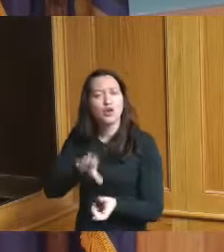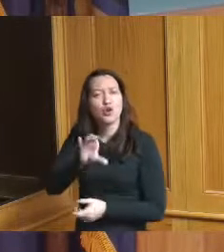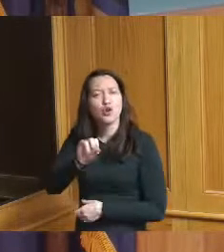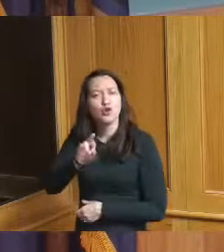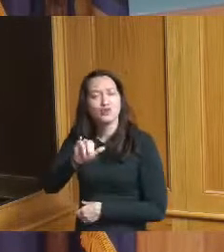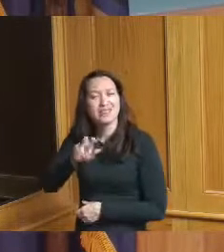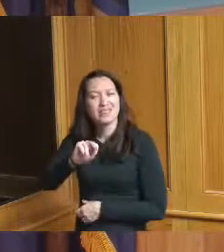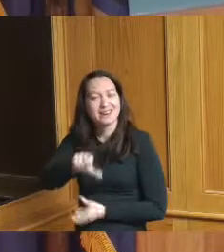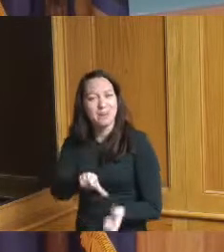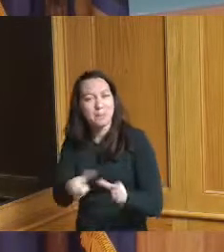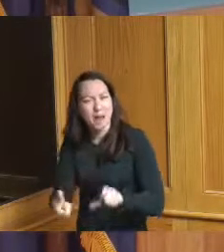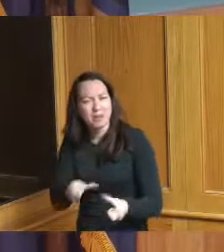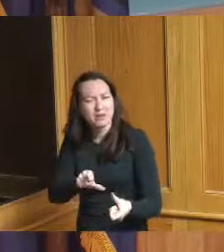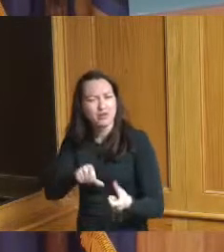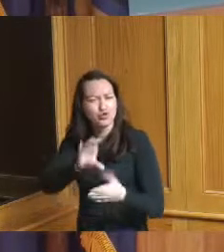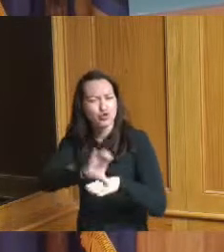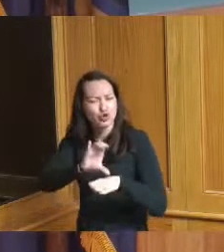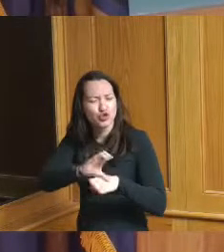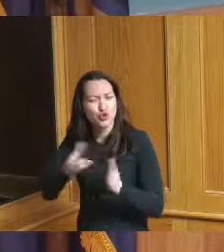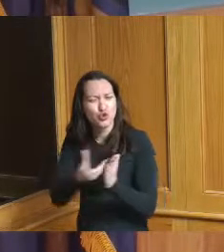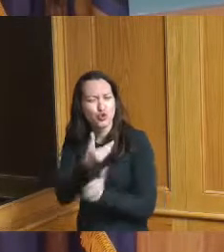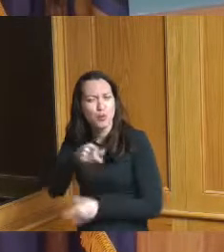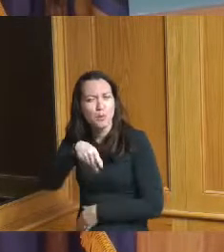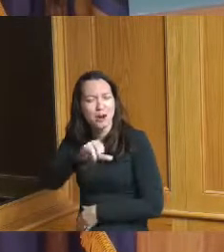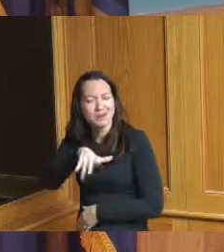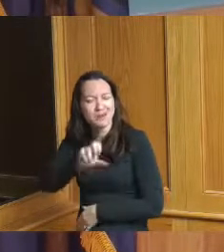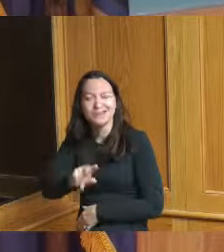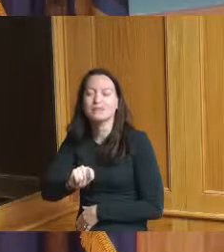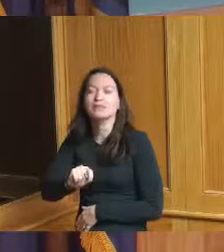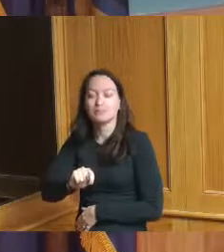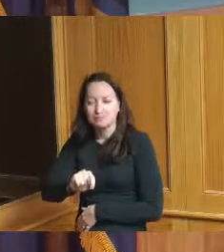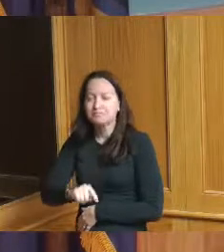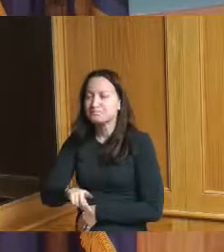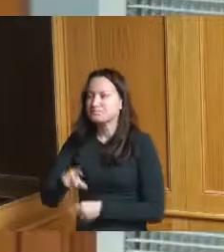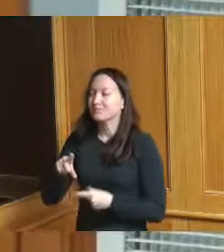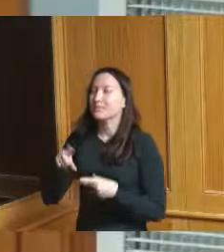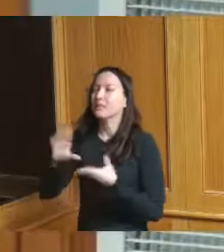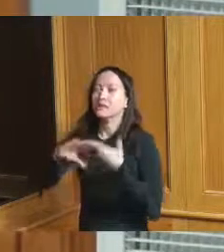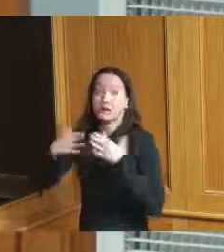Prospect Baptist Church also so the city Health Department is utilizing some of their federally